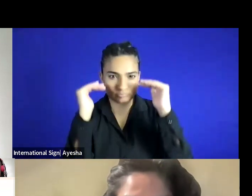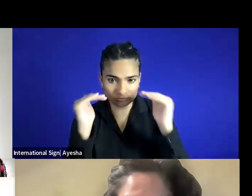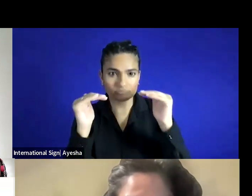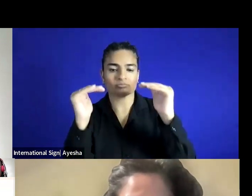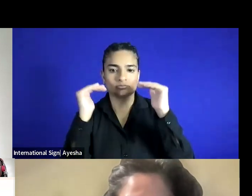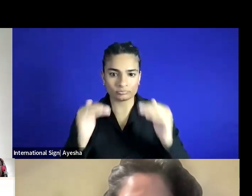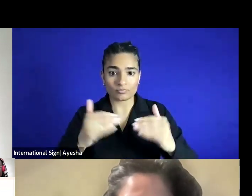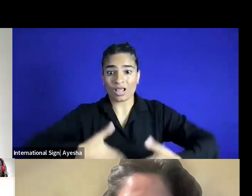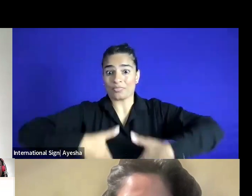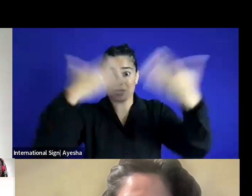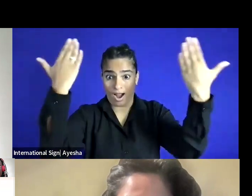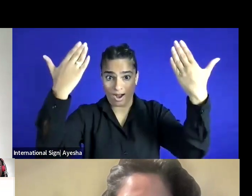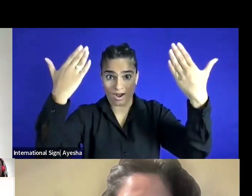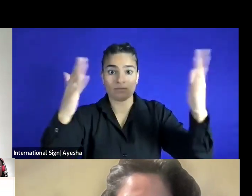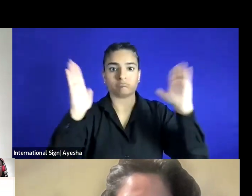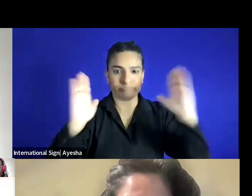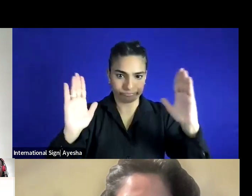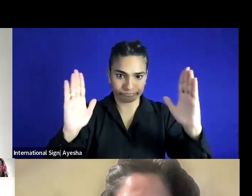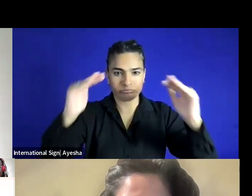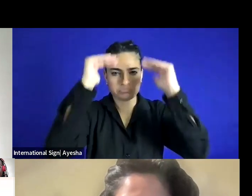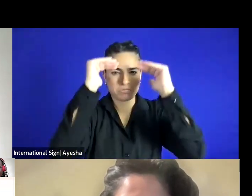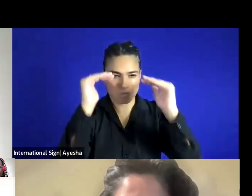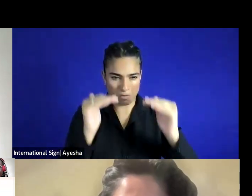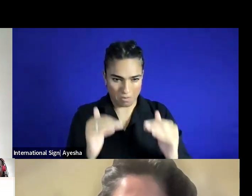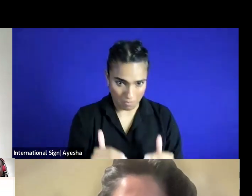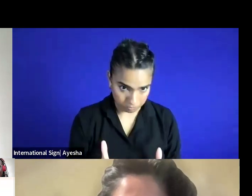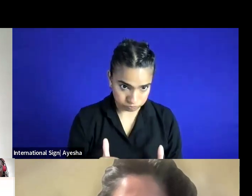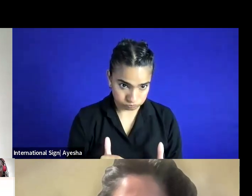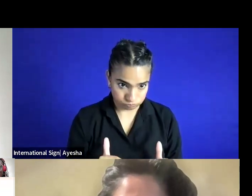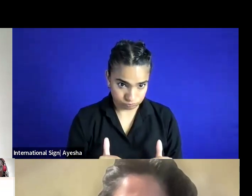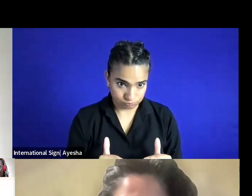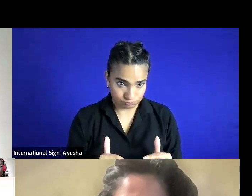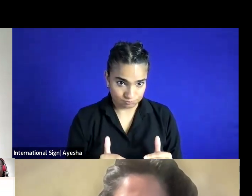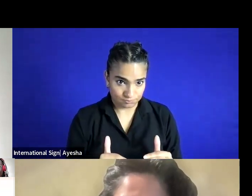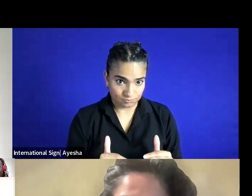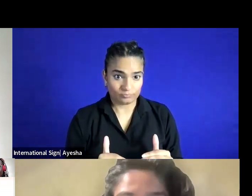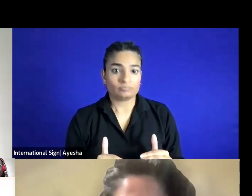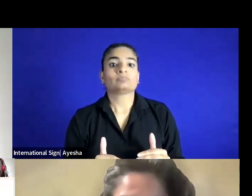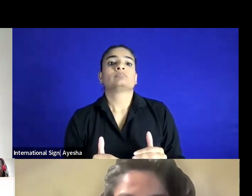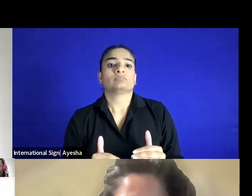I'll give it a second for it to load. Yeah. It is scheduled by day.